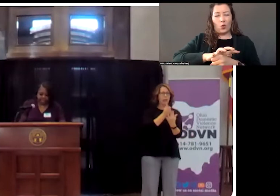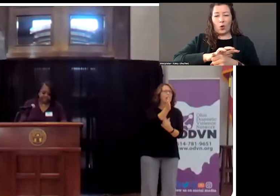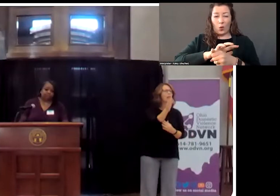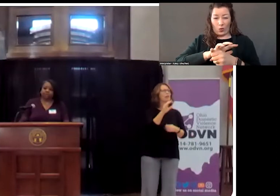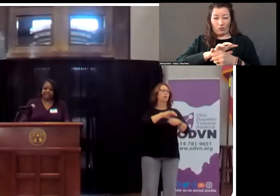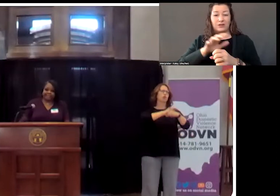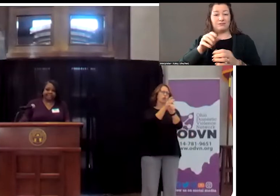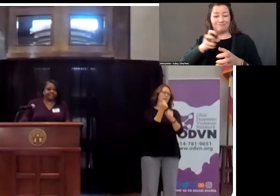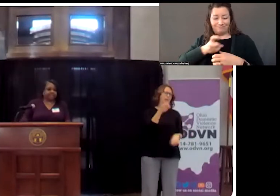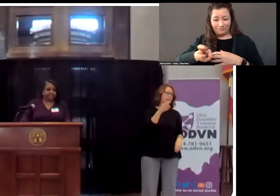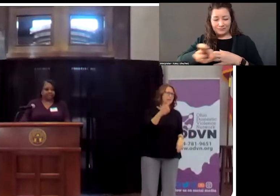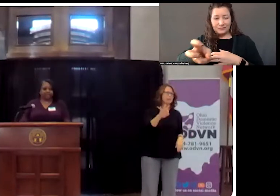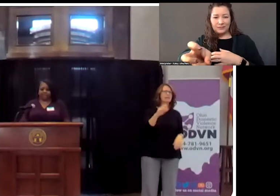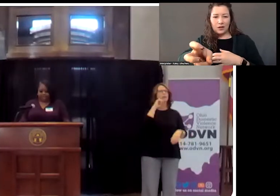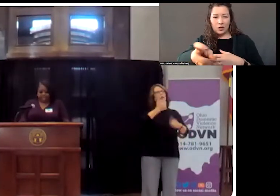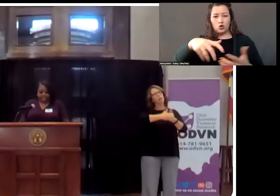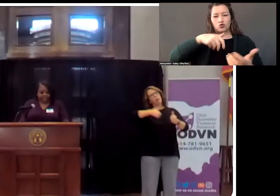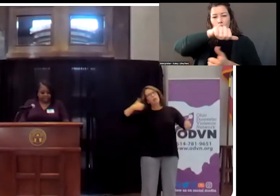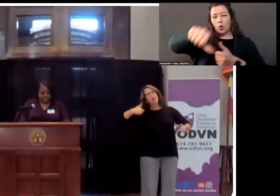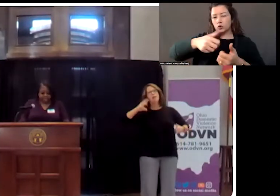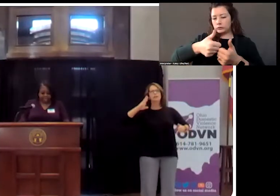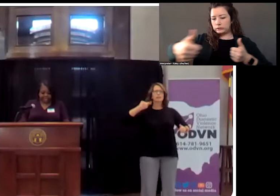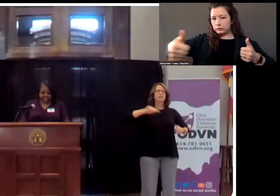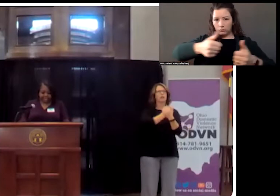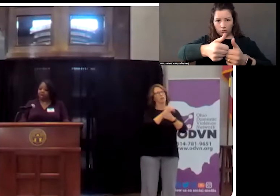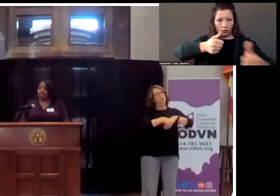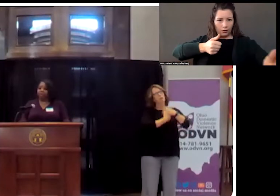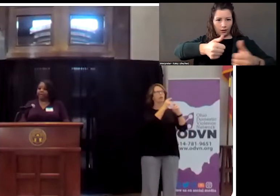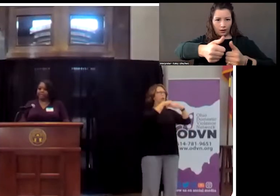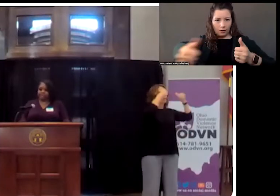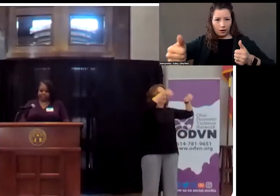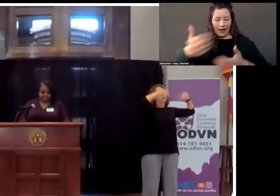social distancing, handwashing signs all around the shelter.